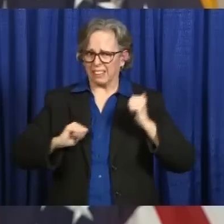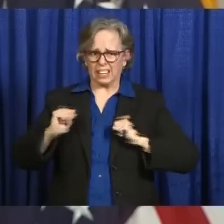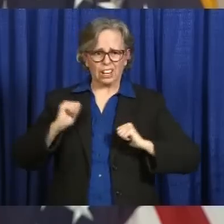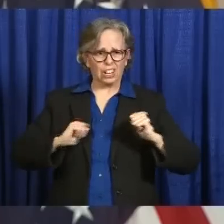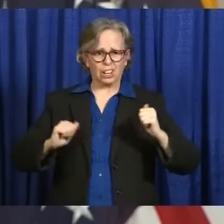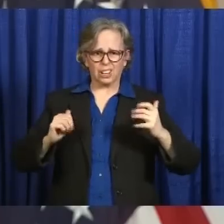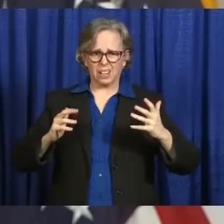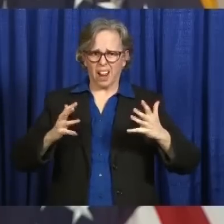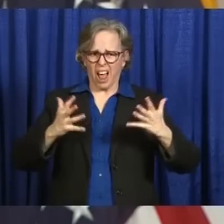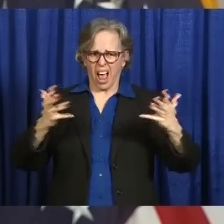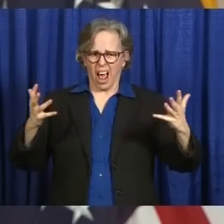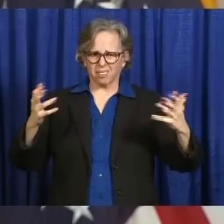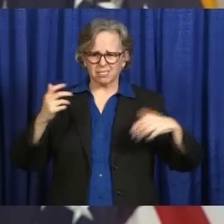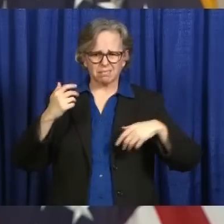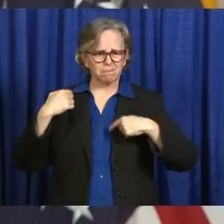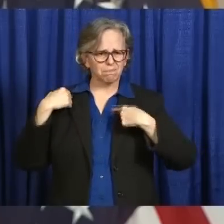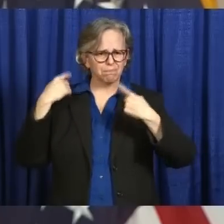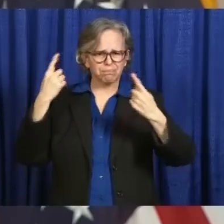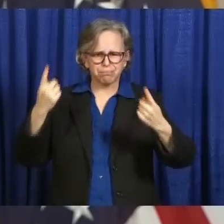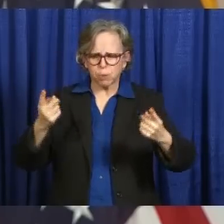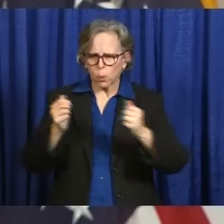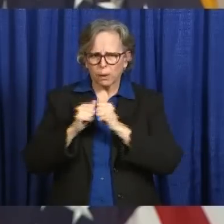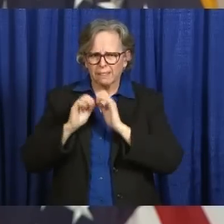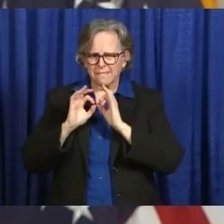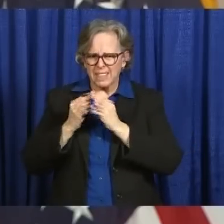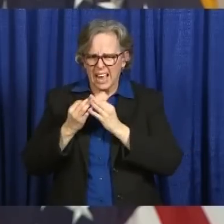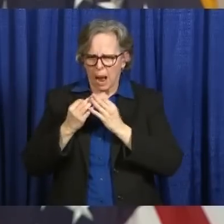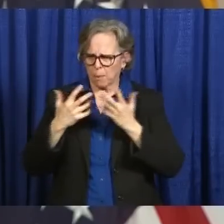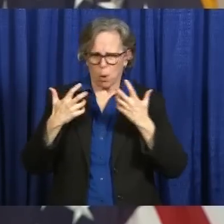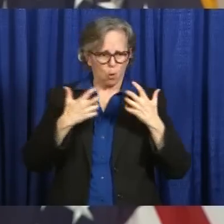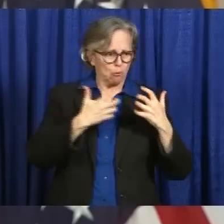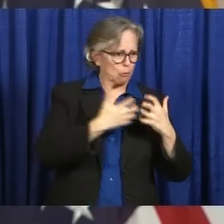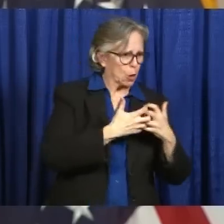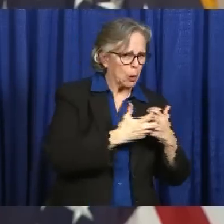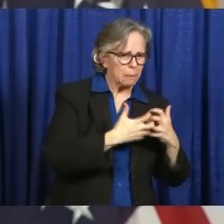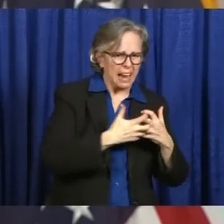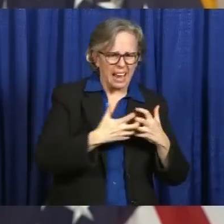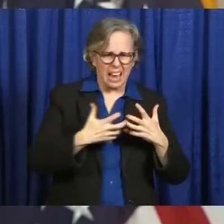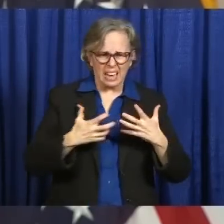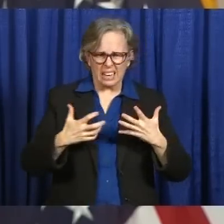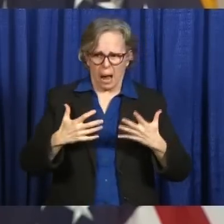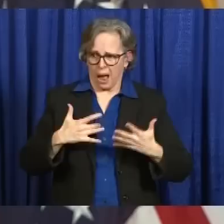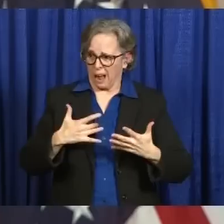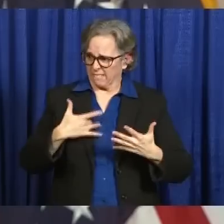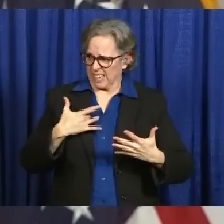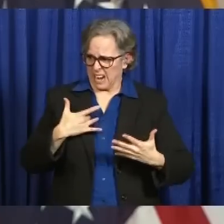THEATER. FOR SOME OF US, WE ARE SPENDING A LOT OF TIME WITH OUR